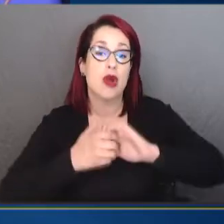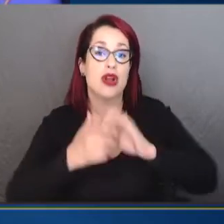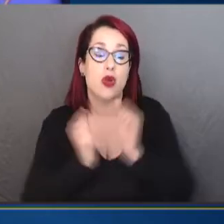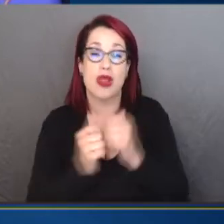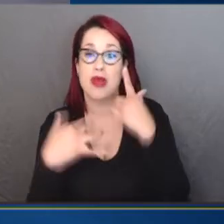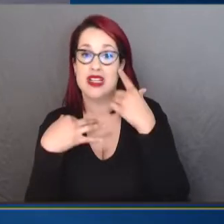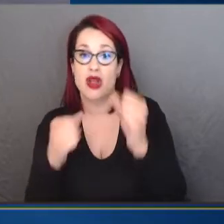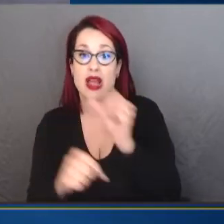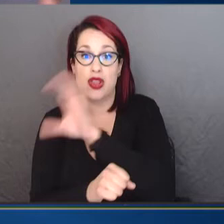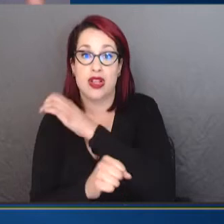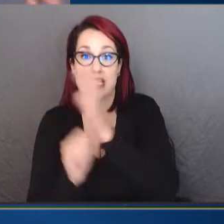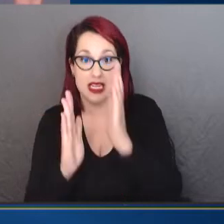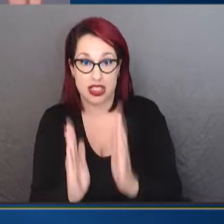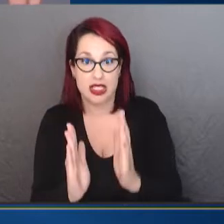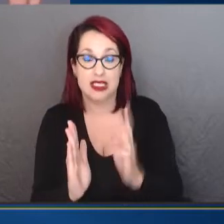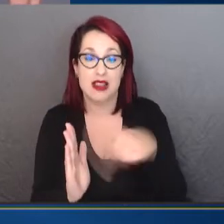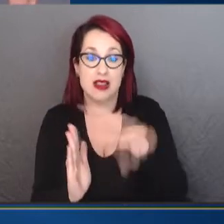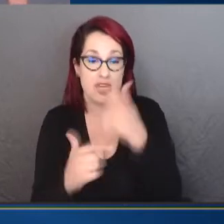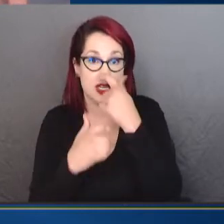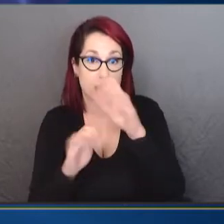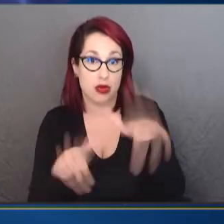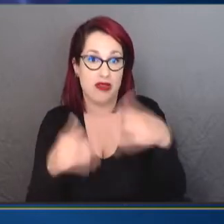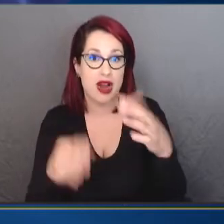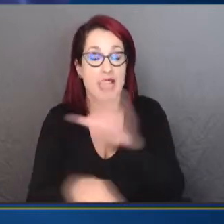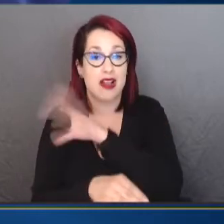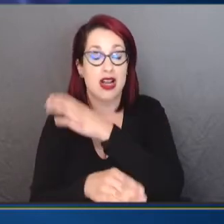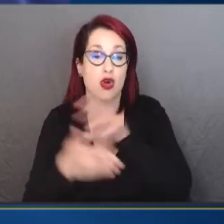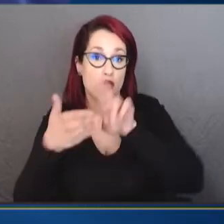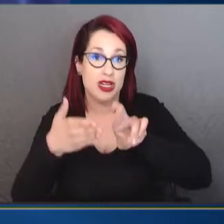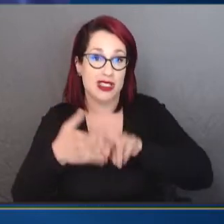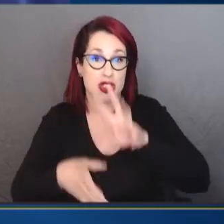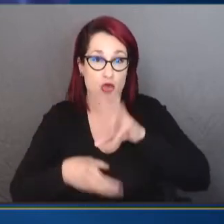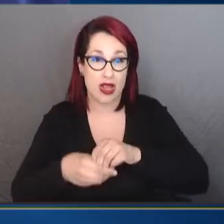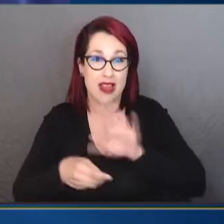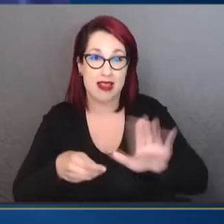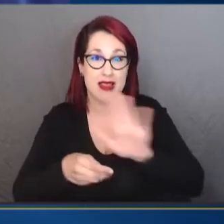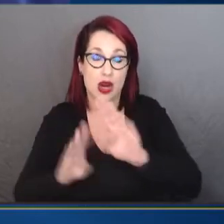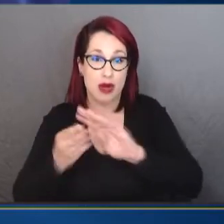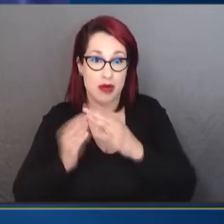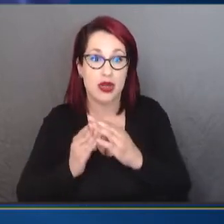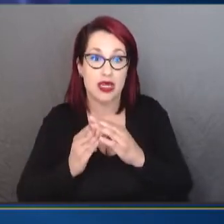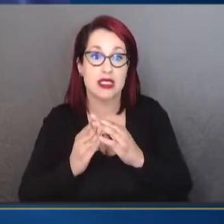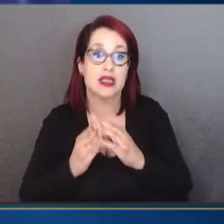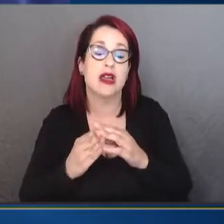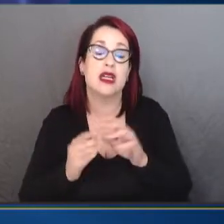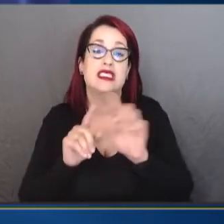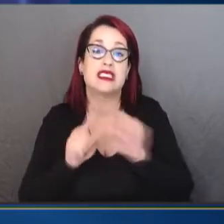are interested in providing clinical research in their community practice in order to expand access to care as an option to those in need.